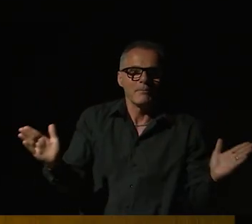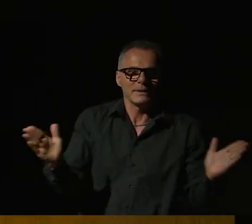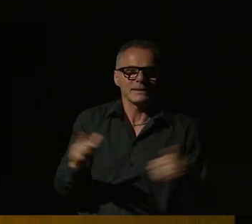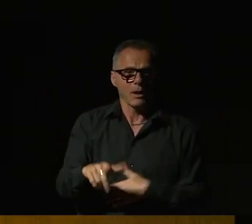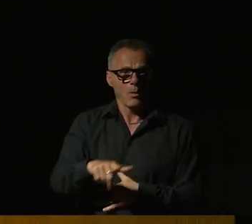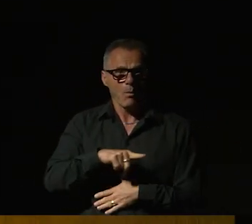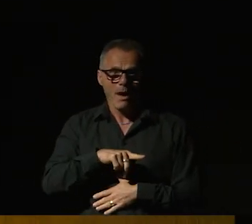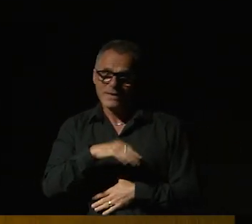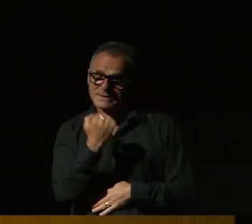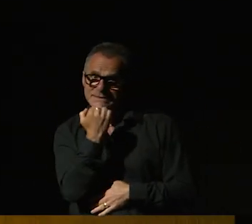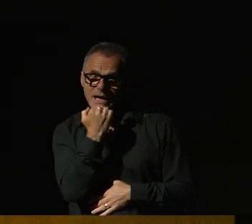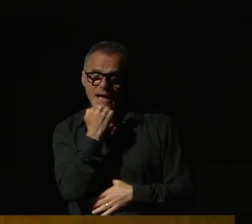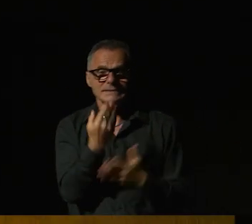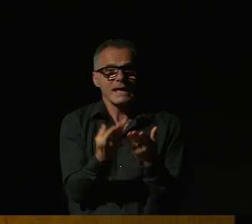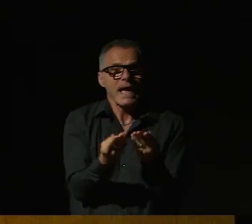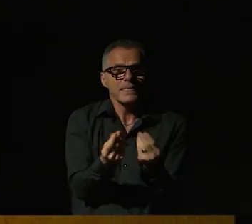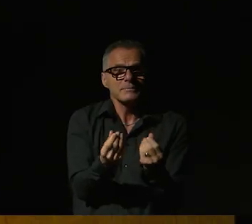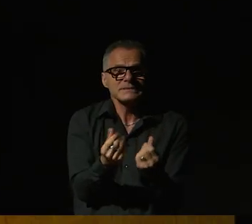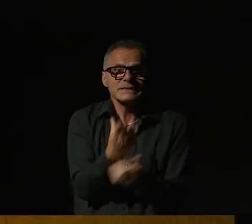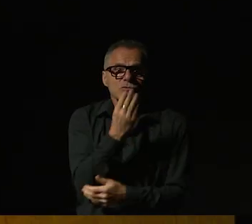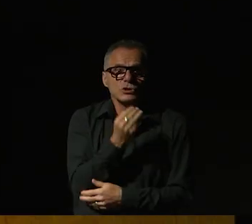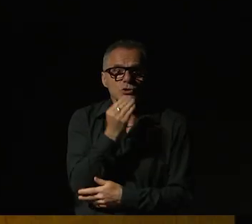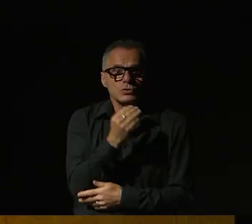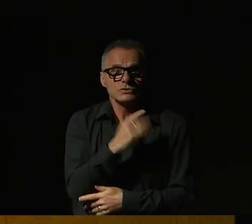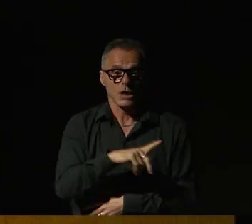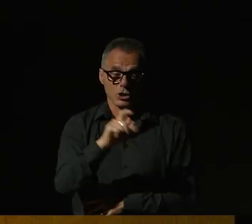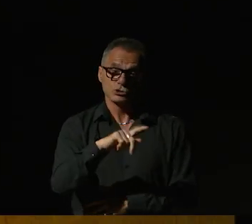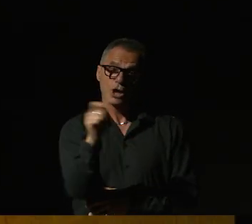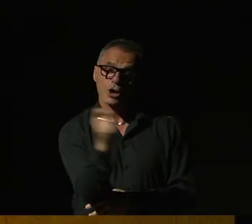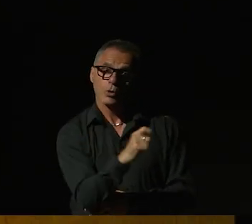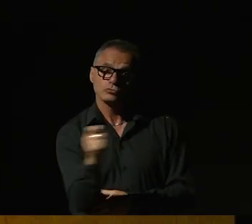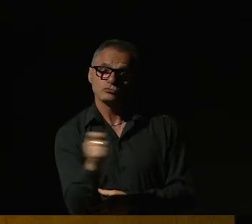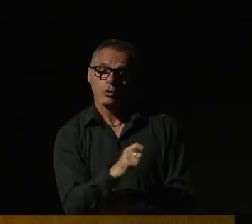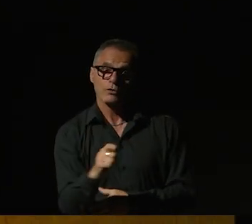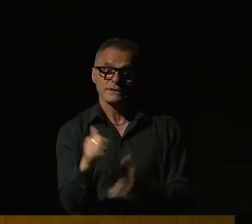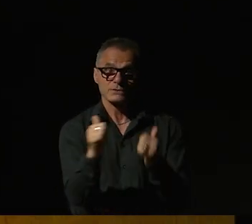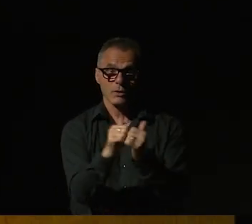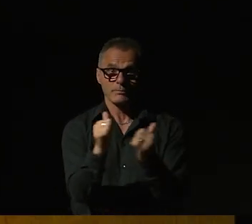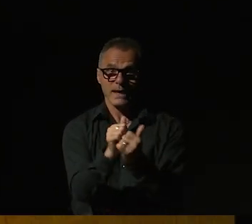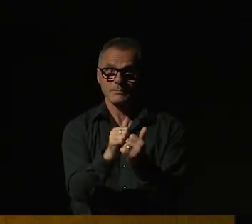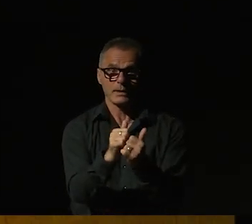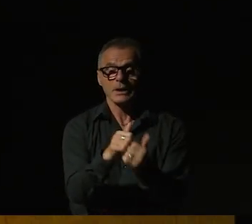and the material, that is charcoal drawings on paper, they're not often on display.